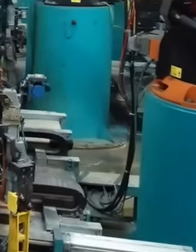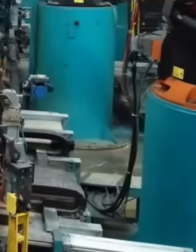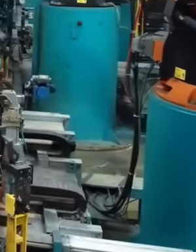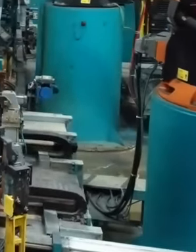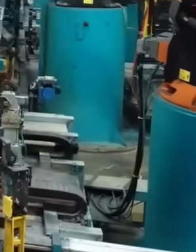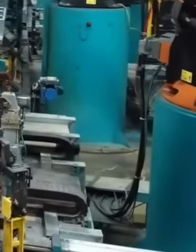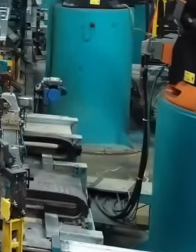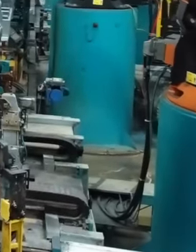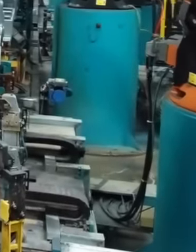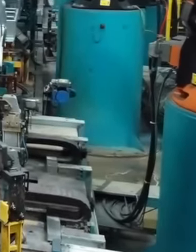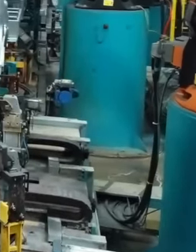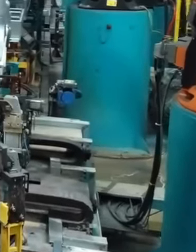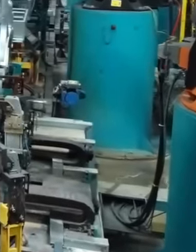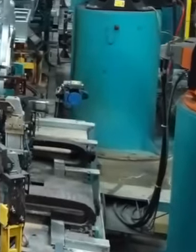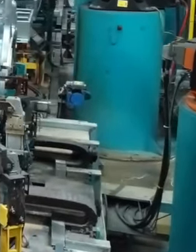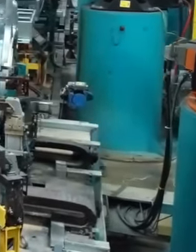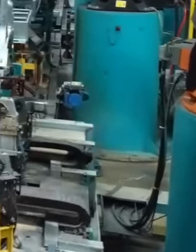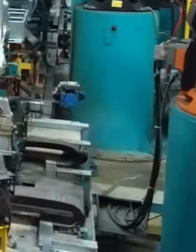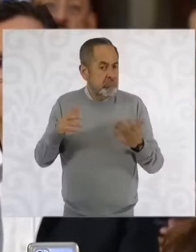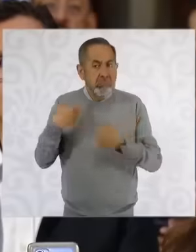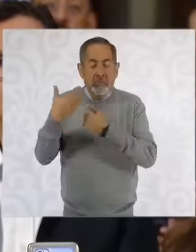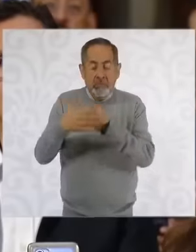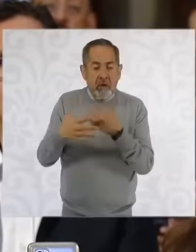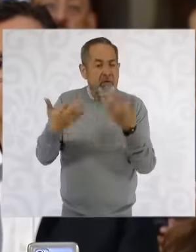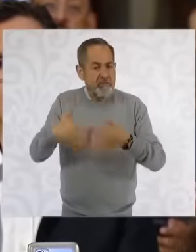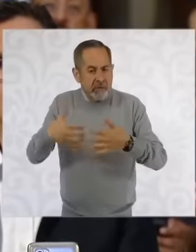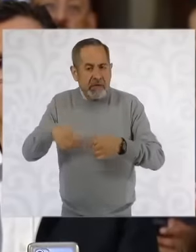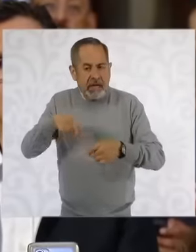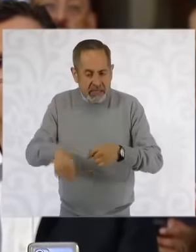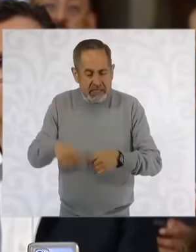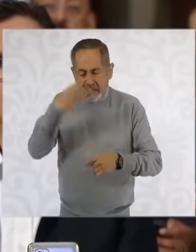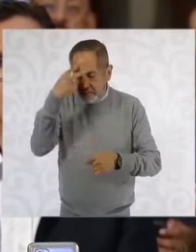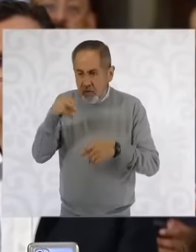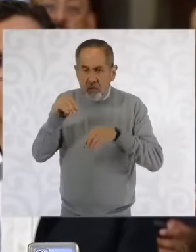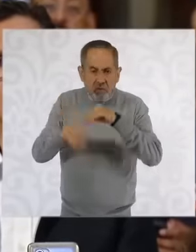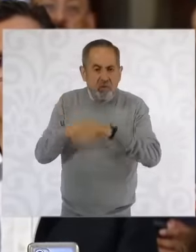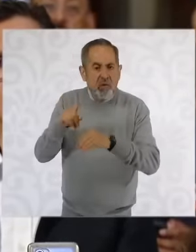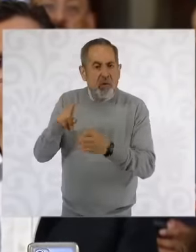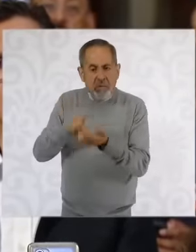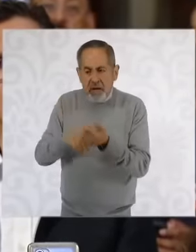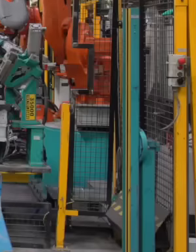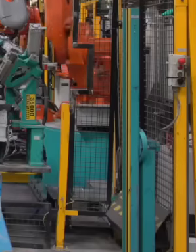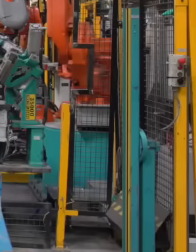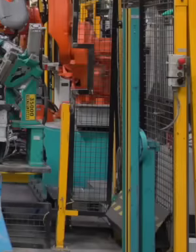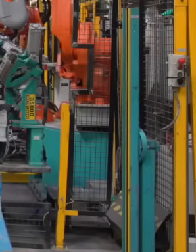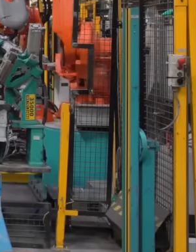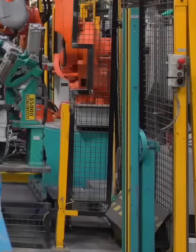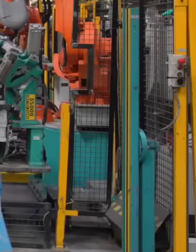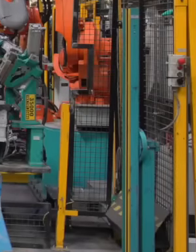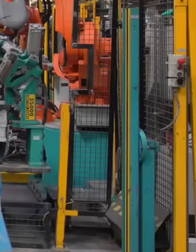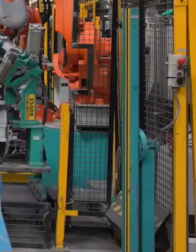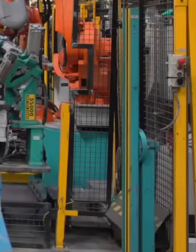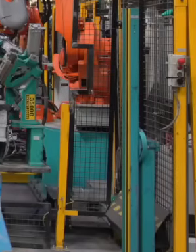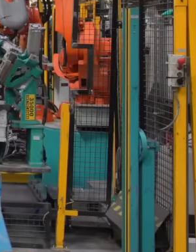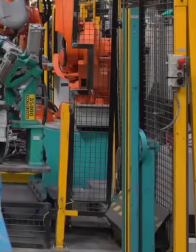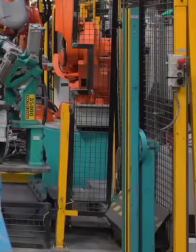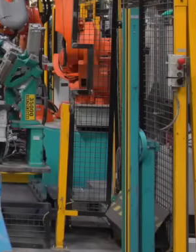the parts will be manufactured in Mexico for domestic consumption and since there are Mexican clusters that